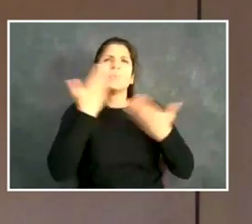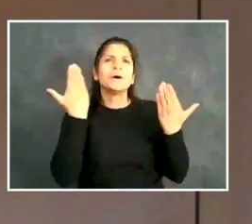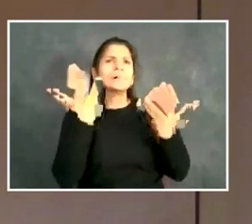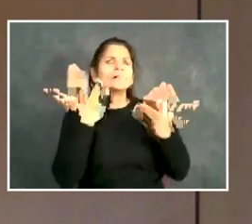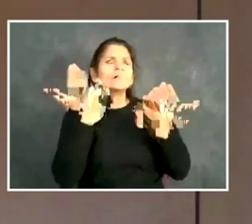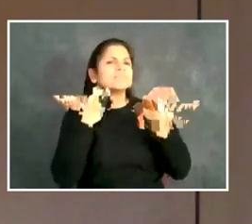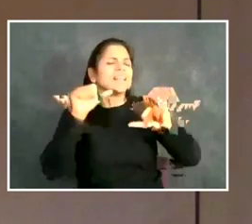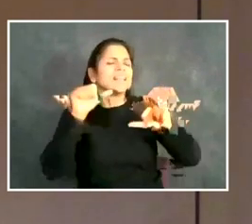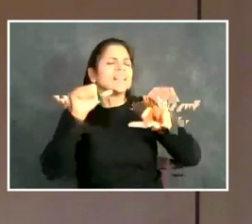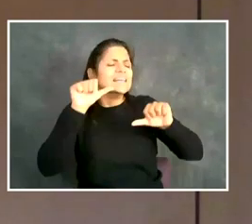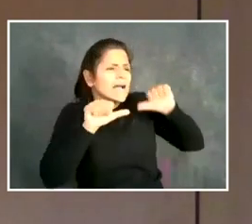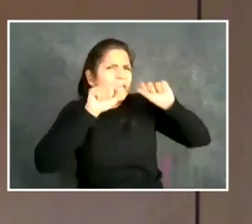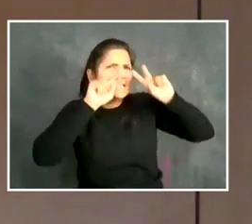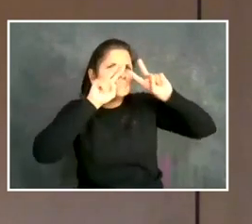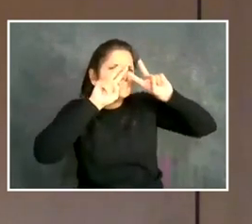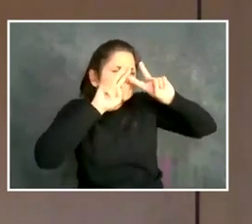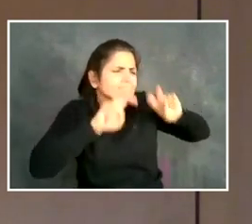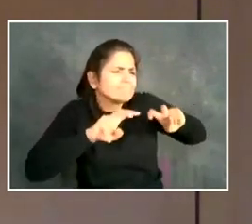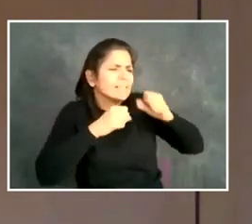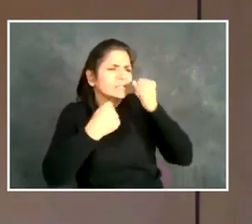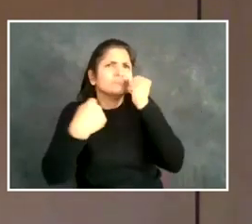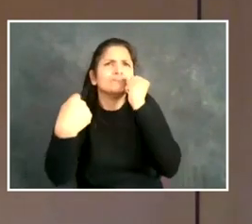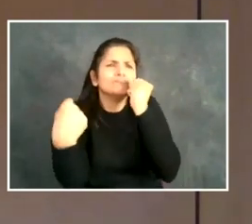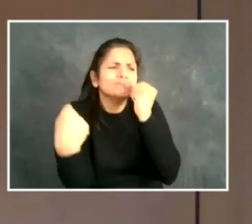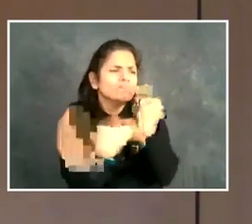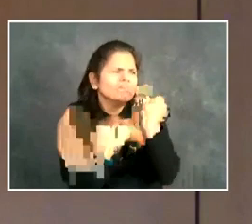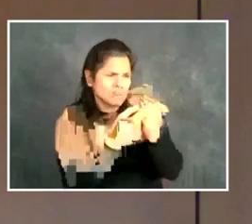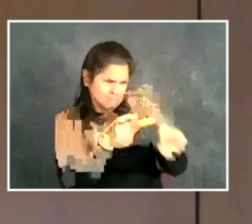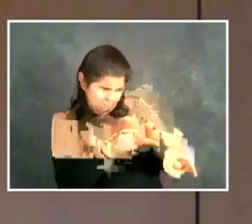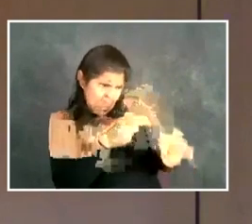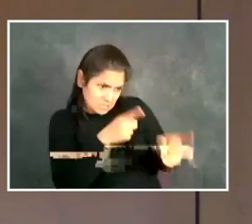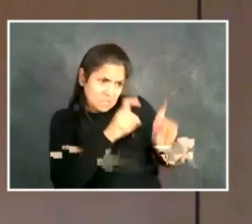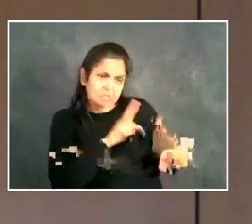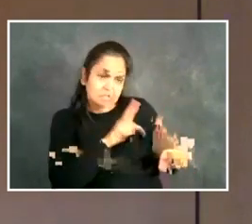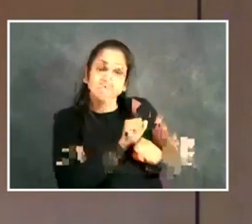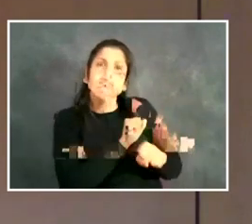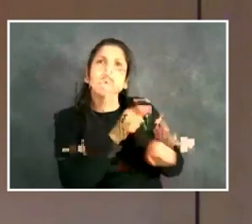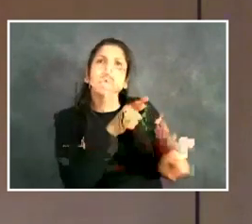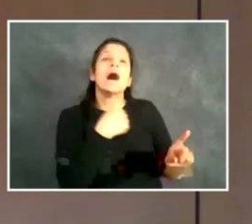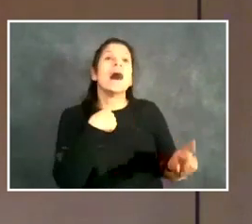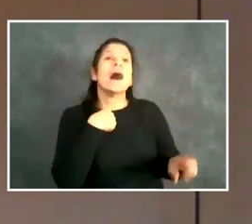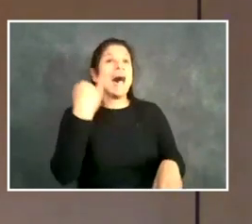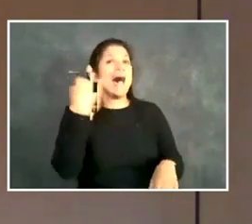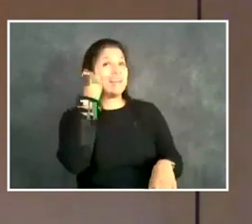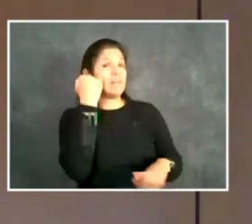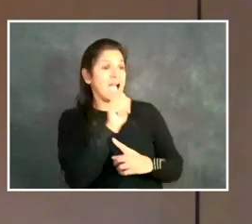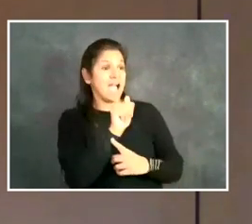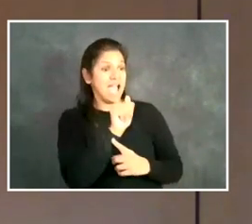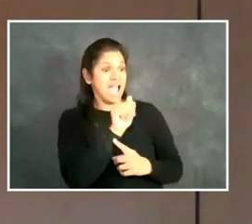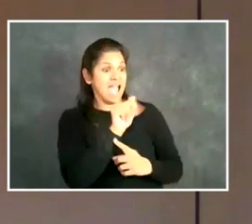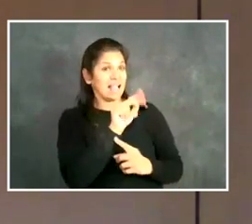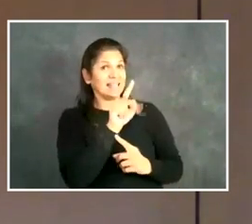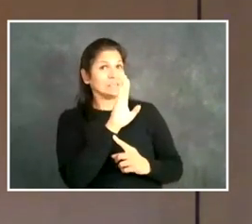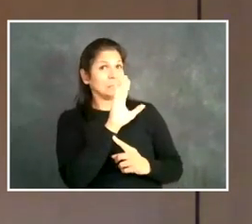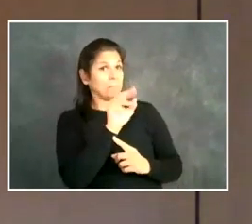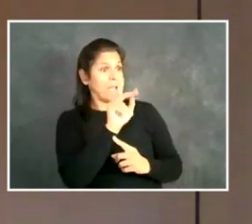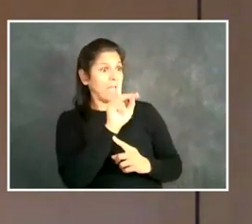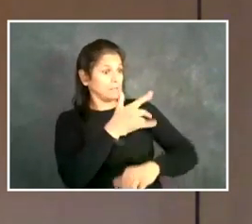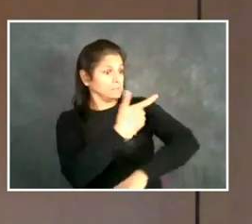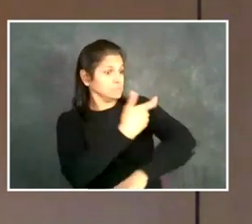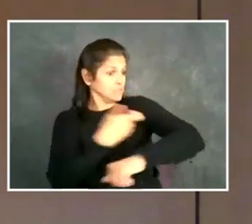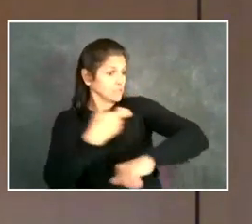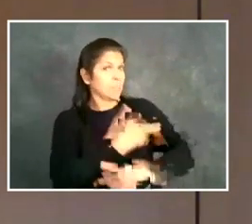TELLING US THAT THERE IS